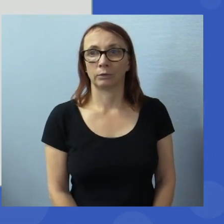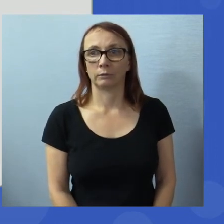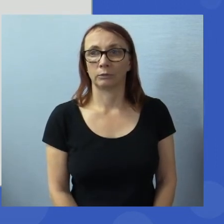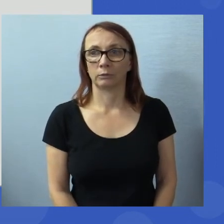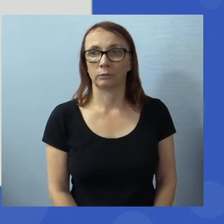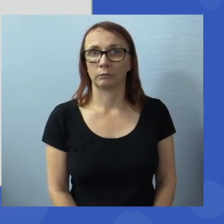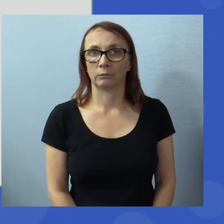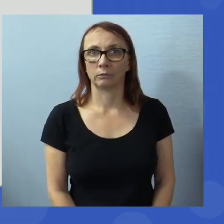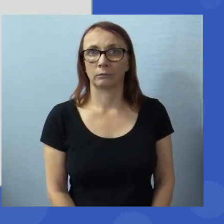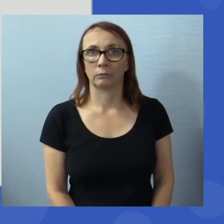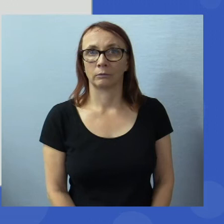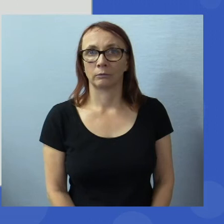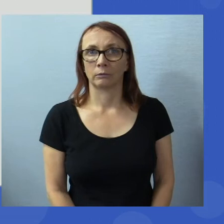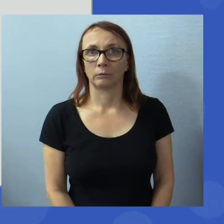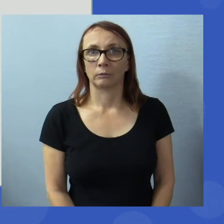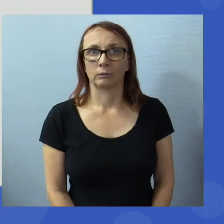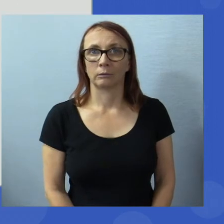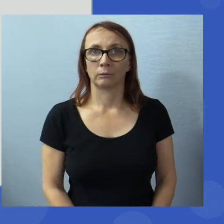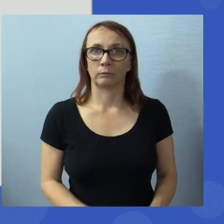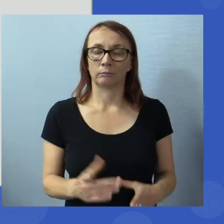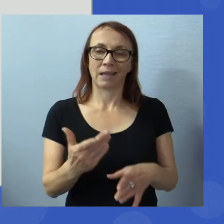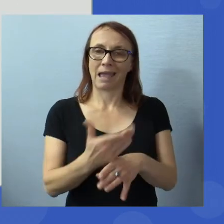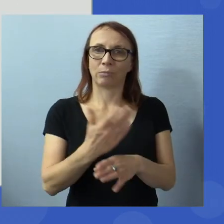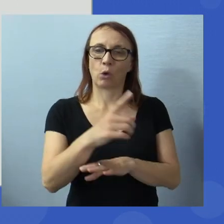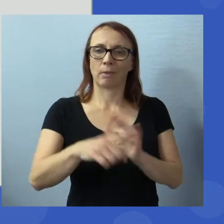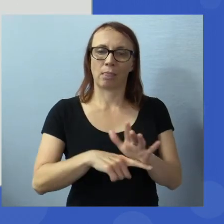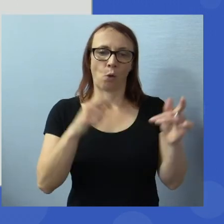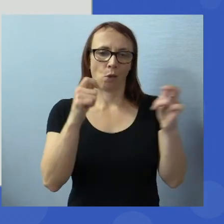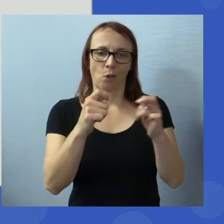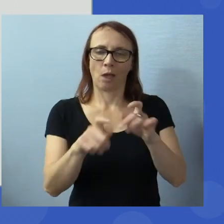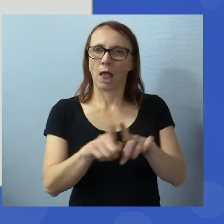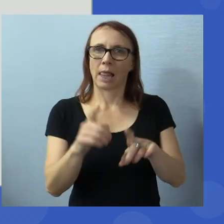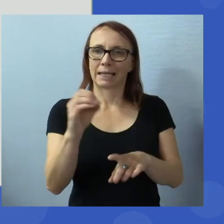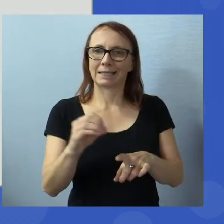to reship employment regulations such as abolishing zero hour contracts and